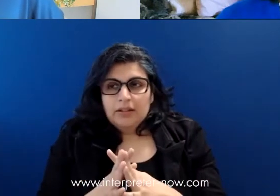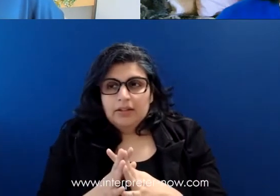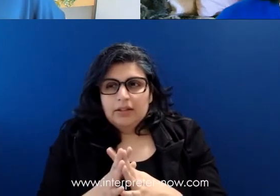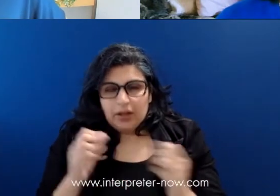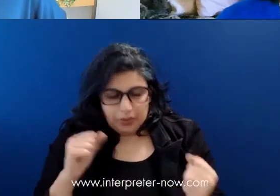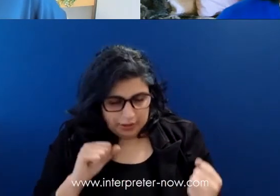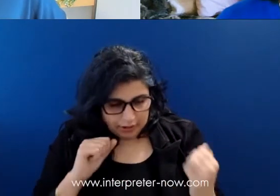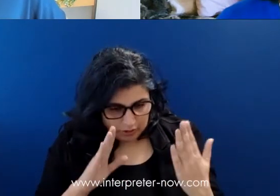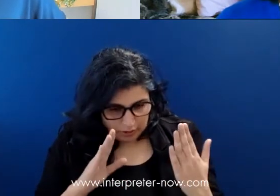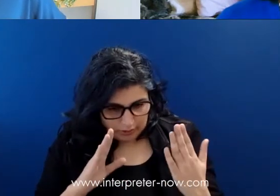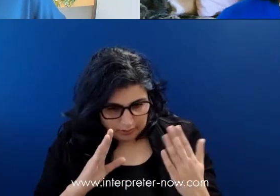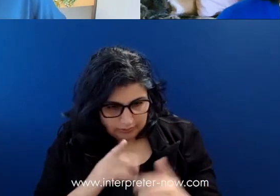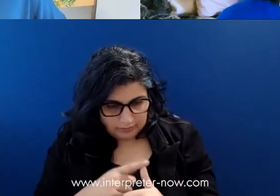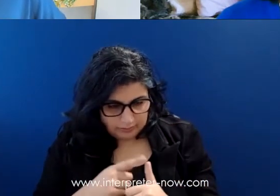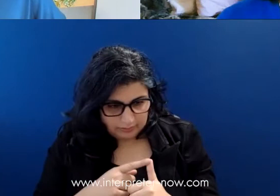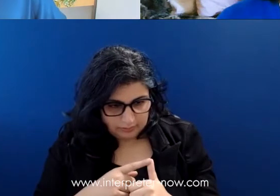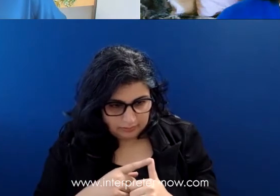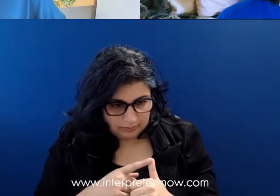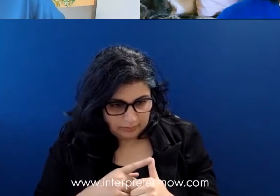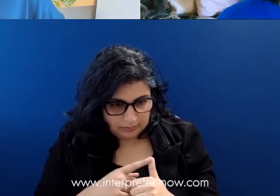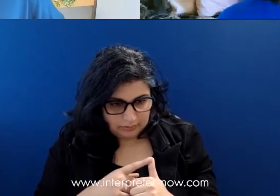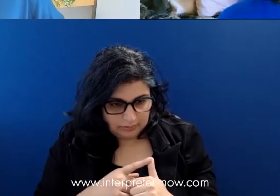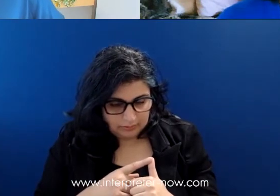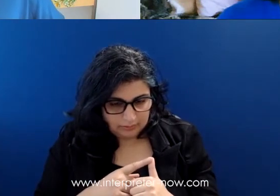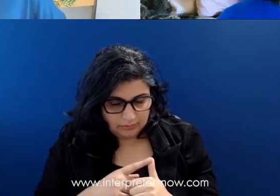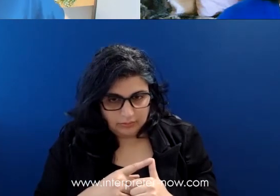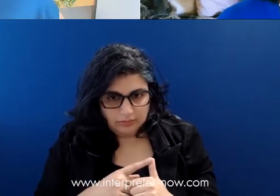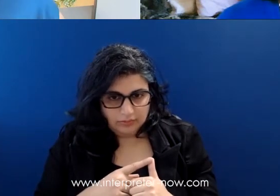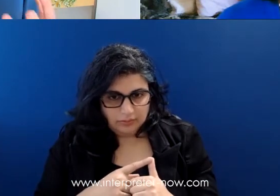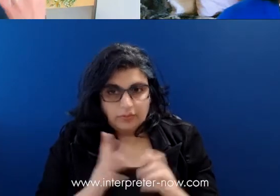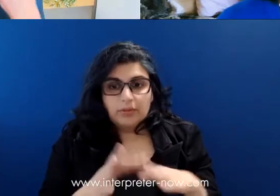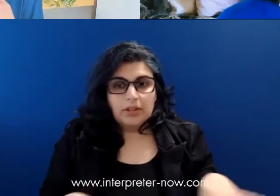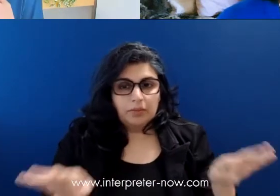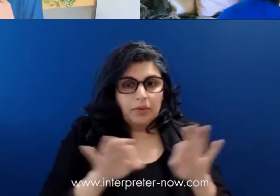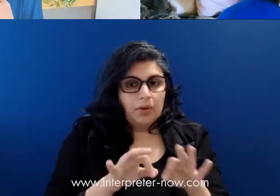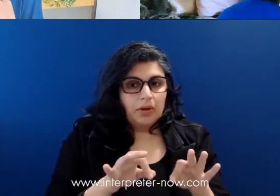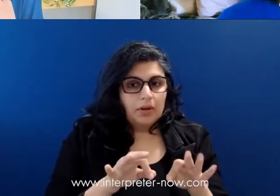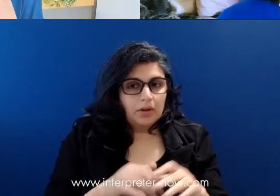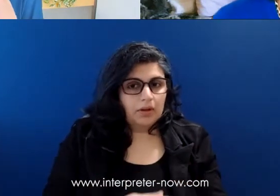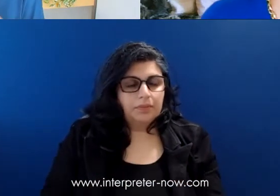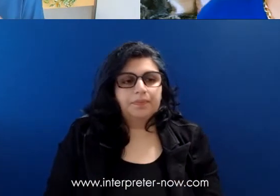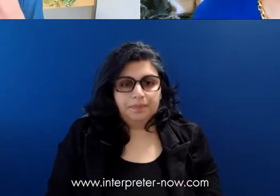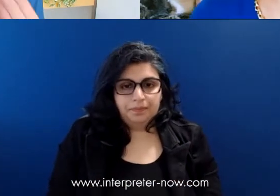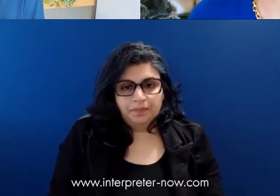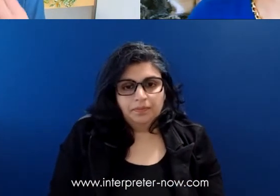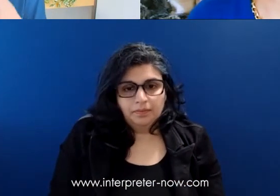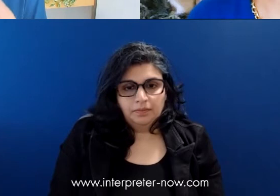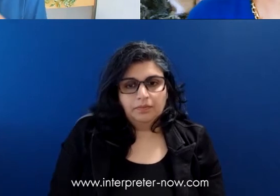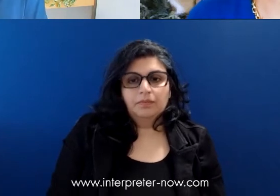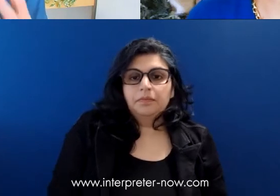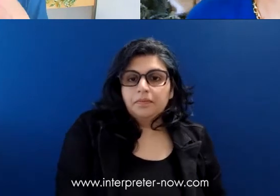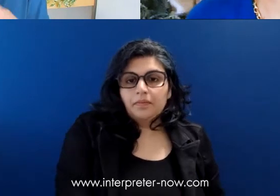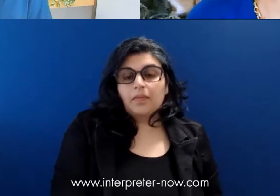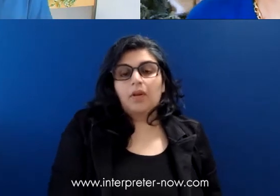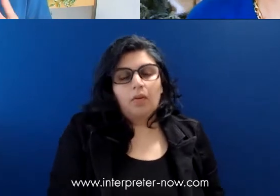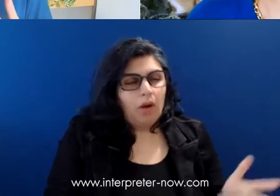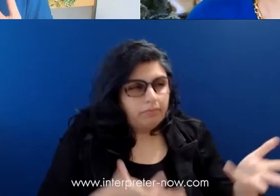One is, I think it's important when we're building relationships with people.